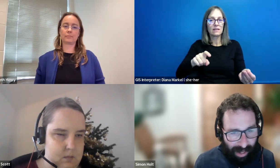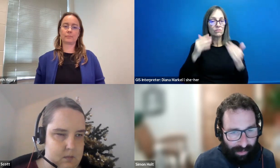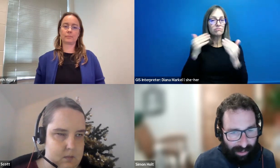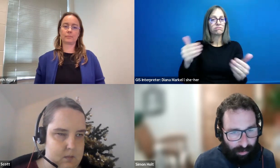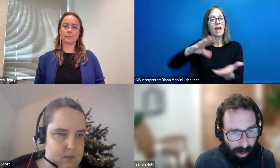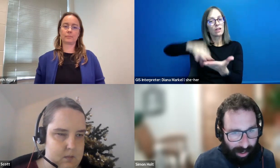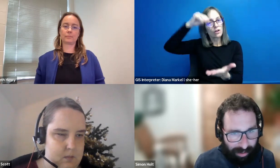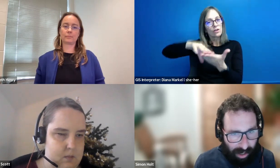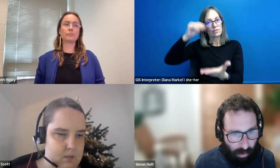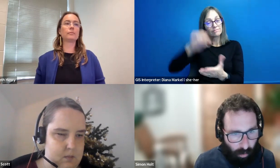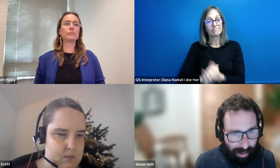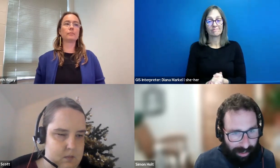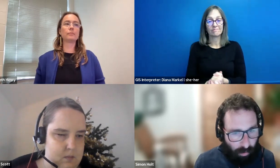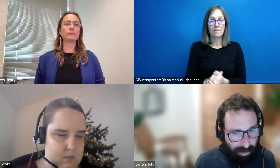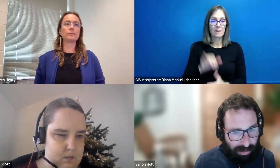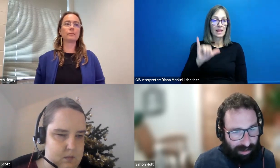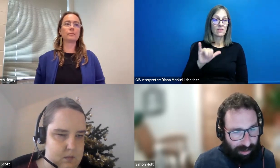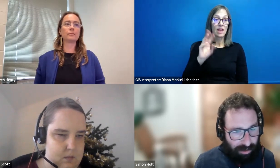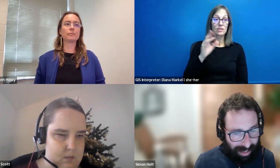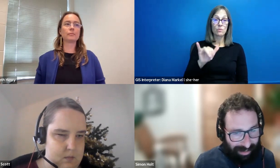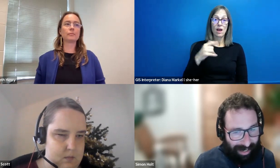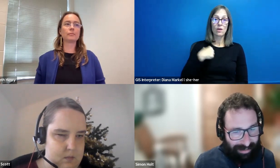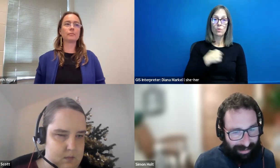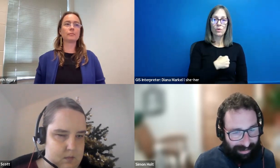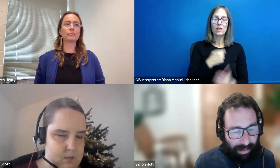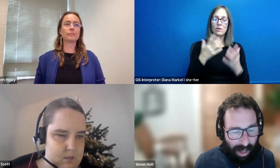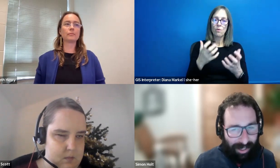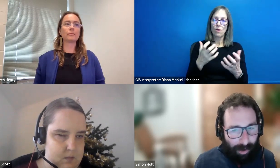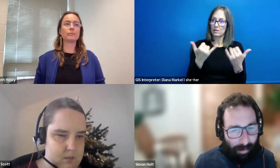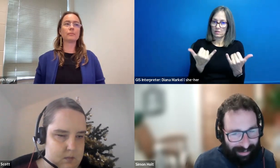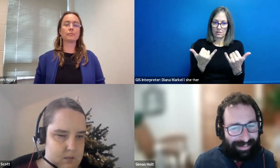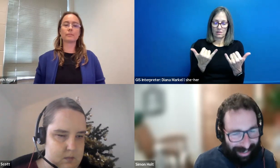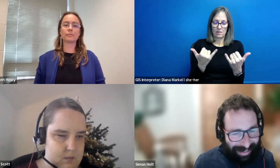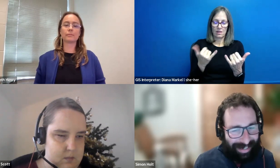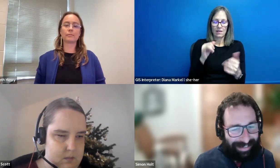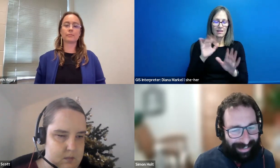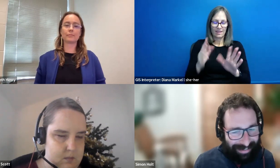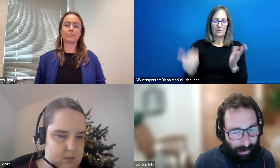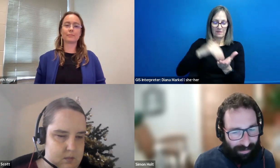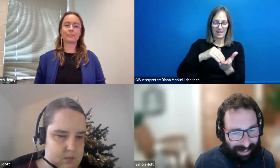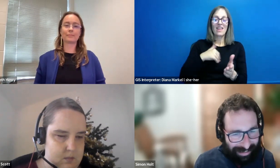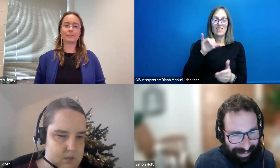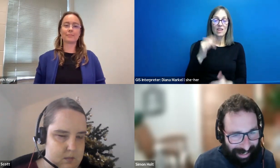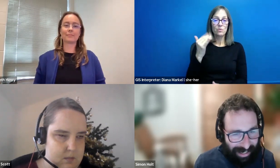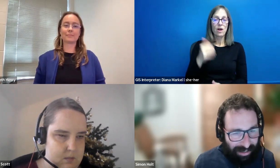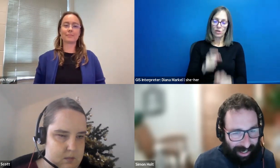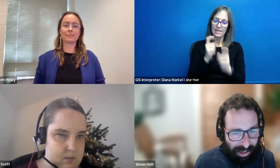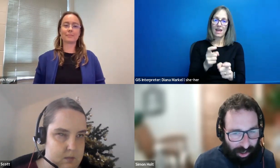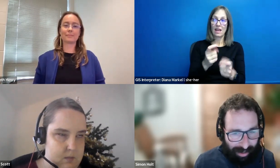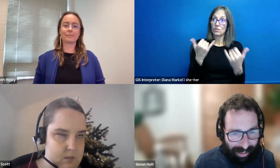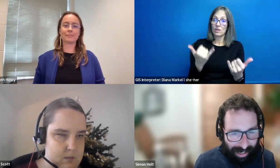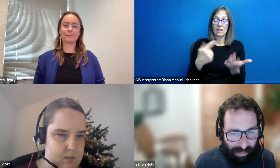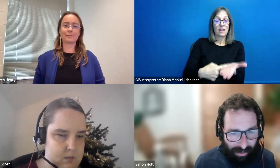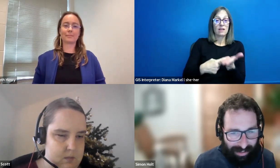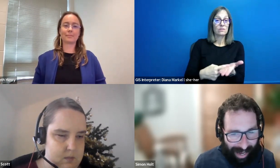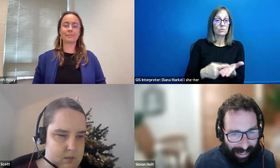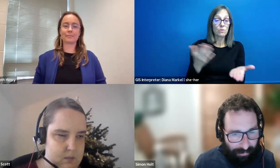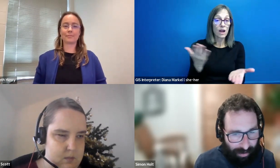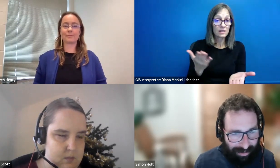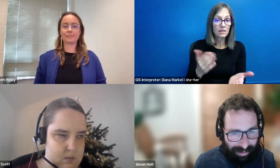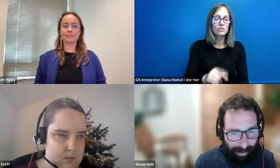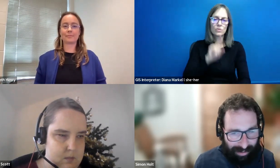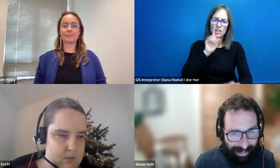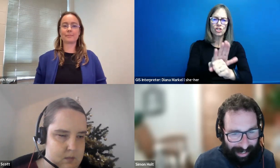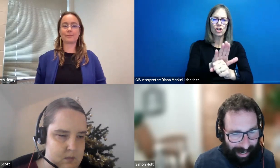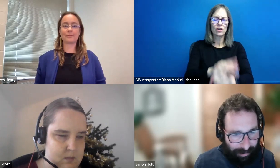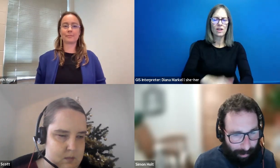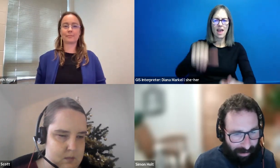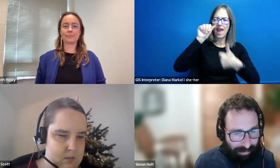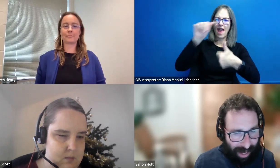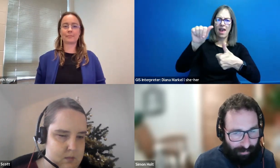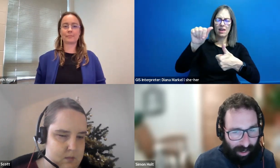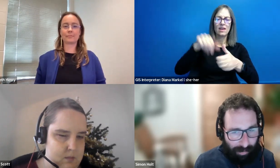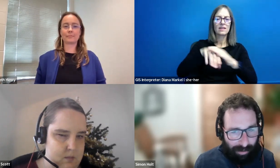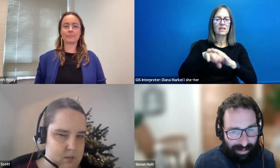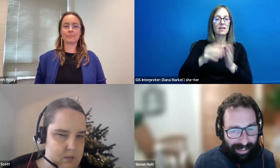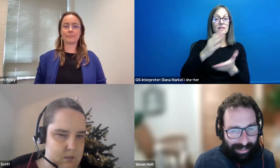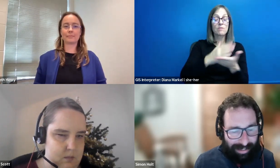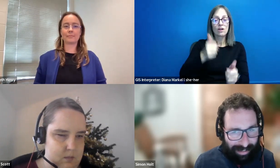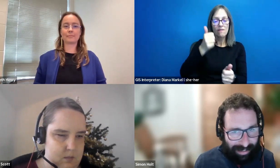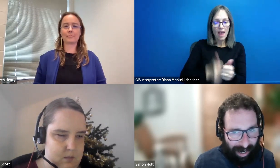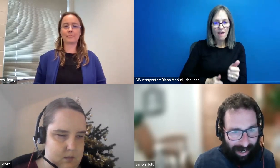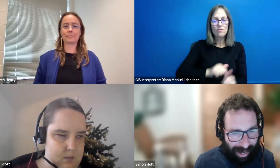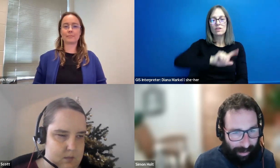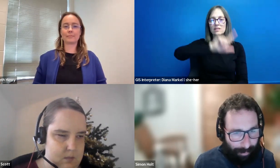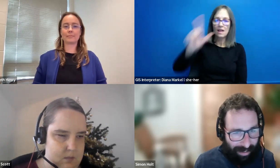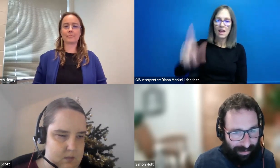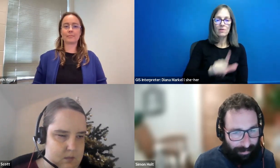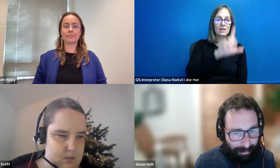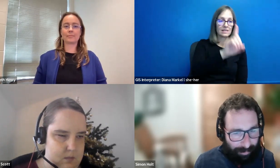Simon Holt: That's why we want to do to dedicate. That's why we want to dedicate today's conversation to ensuring that "A" for accessibility is part of every library's DEIA mix.